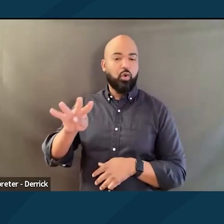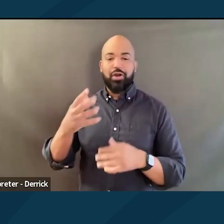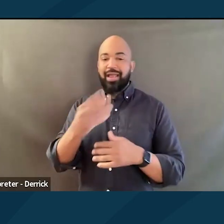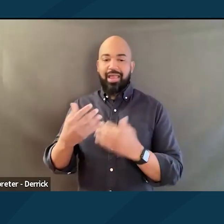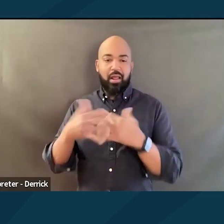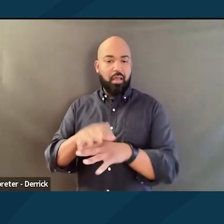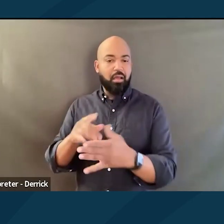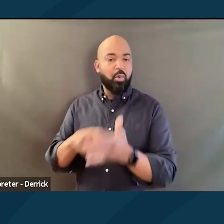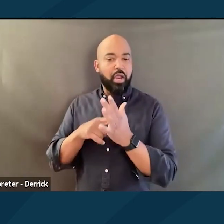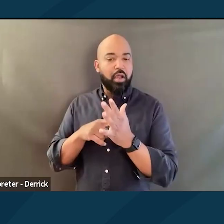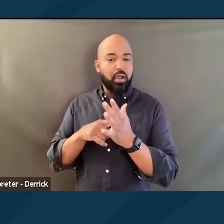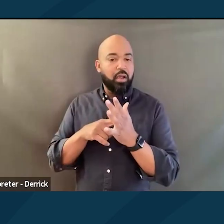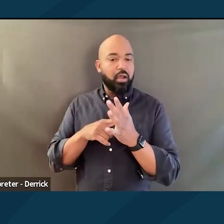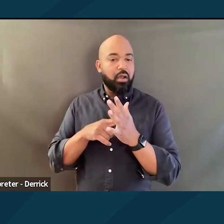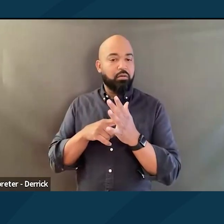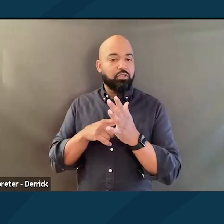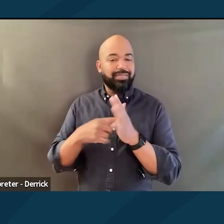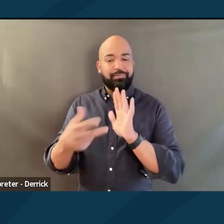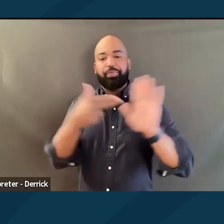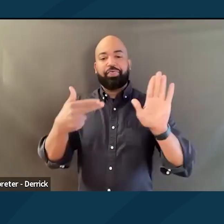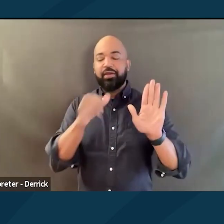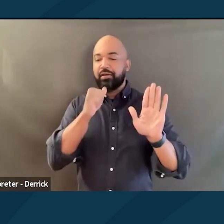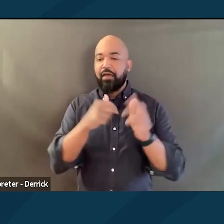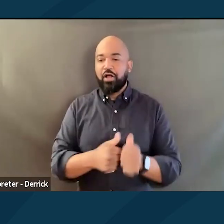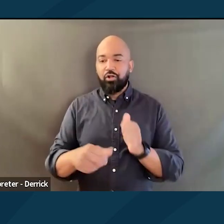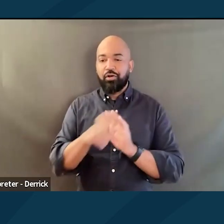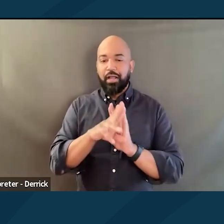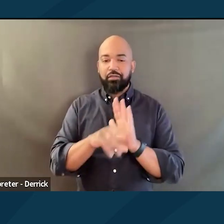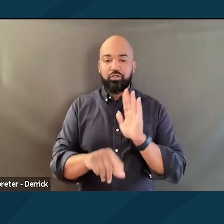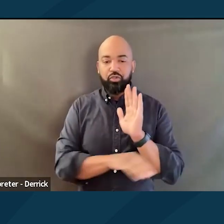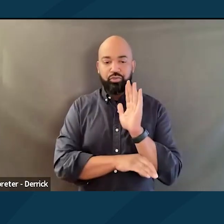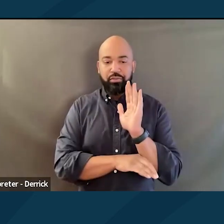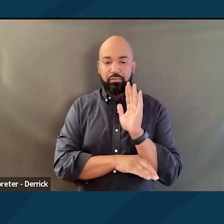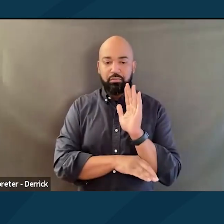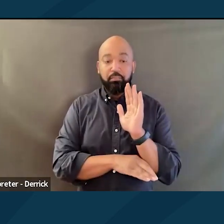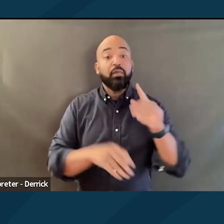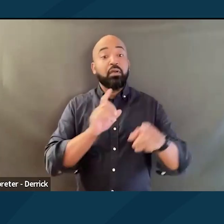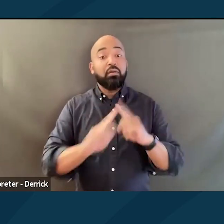It is surprising to me, as Mike mentioned, that states are suing and questioning the